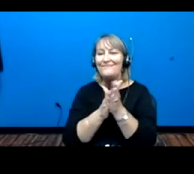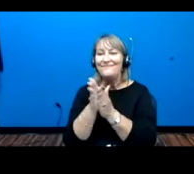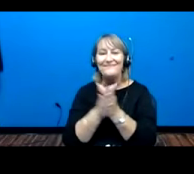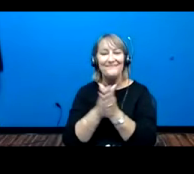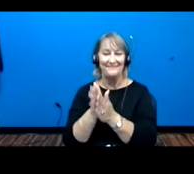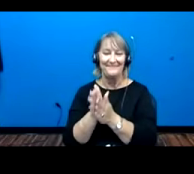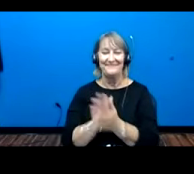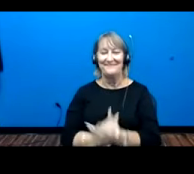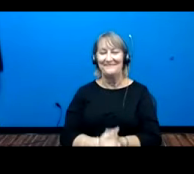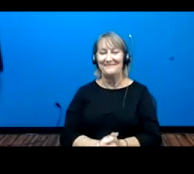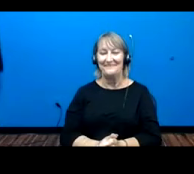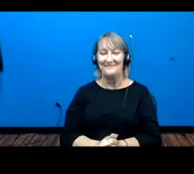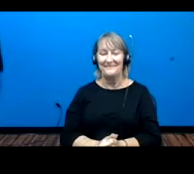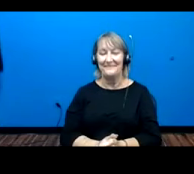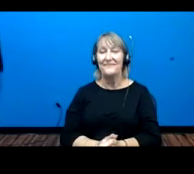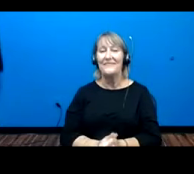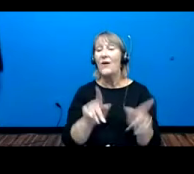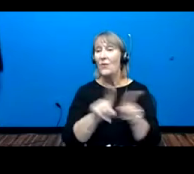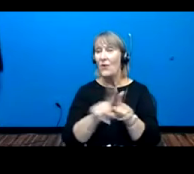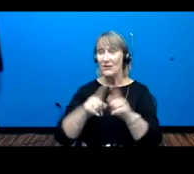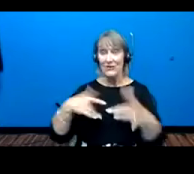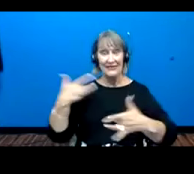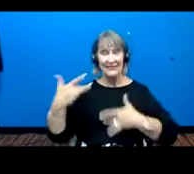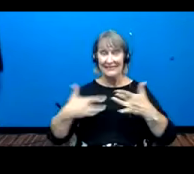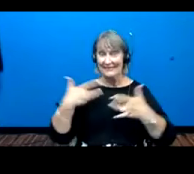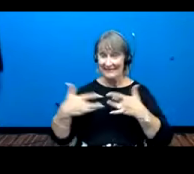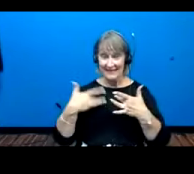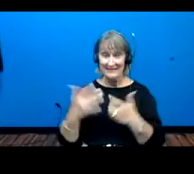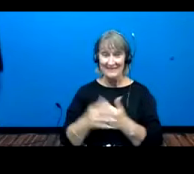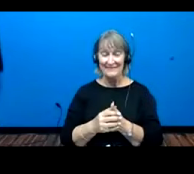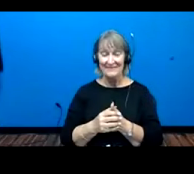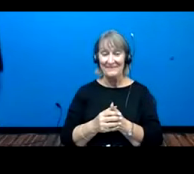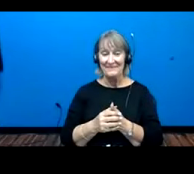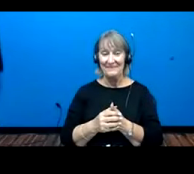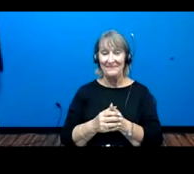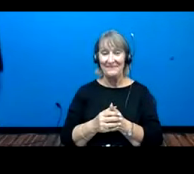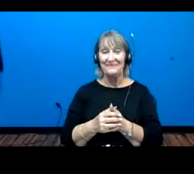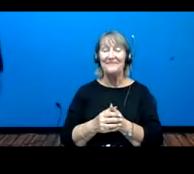Liz: So we are excited to let y’all know— we've been talking about it throughout this presentation—